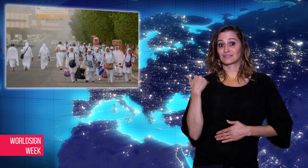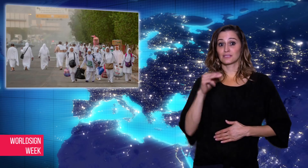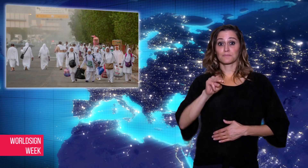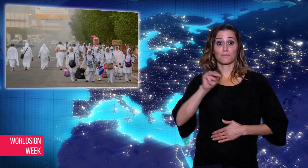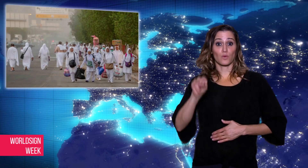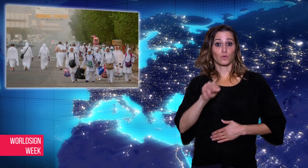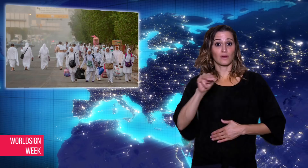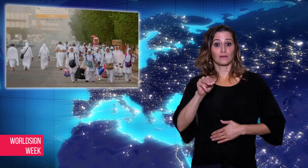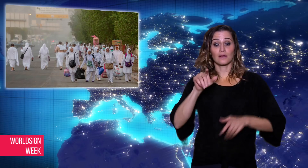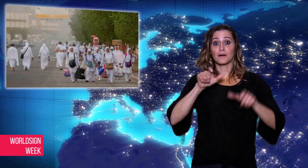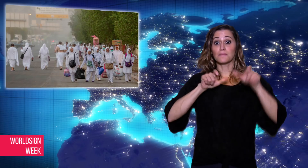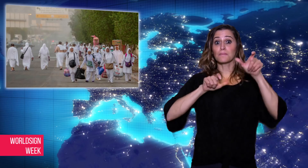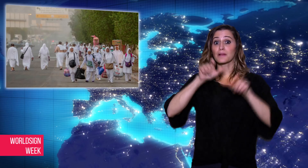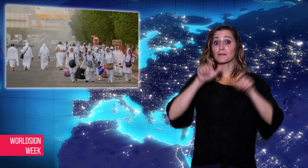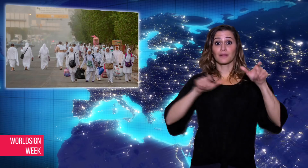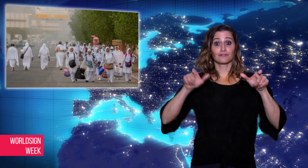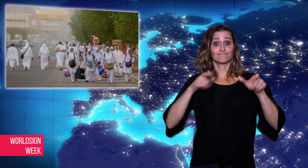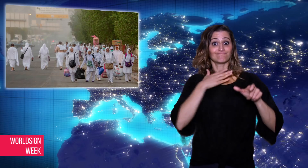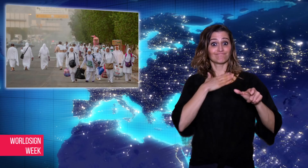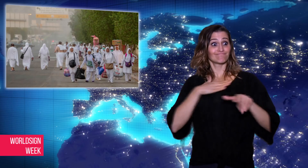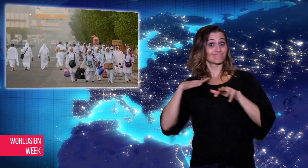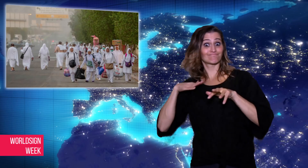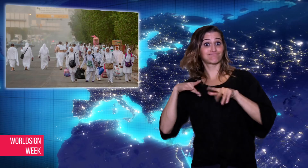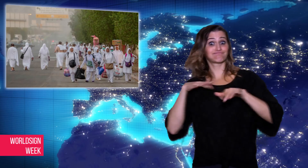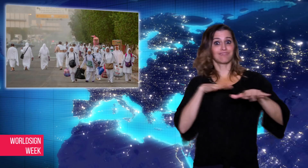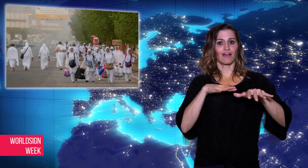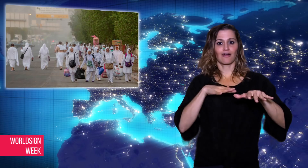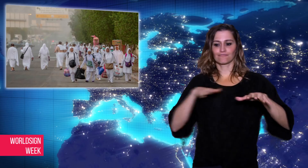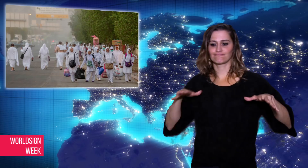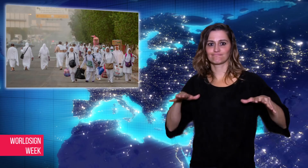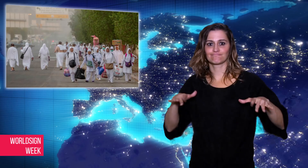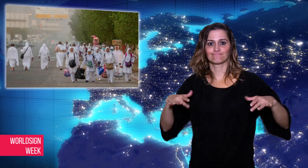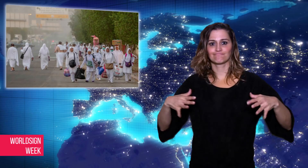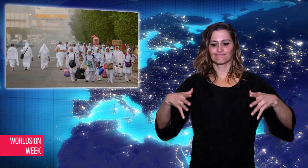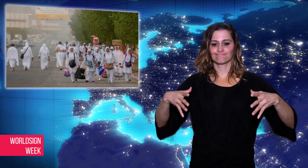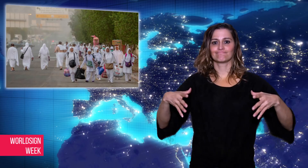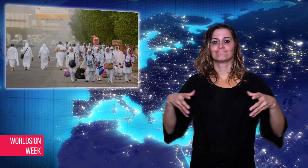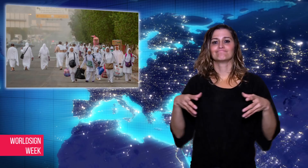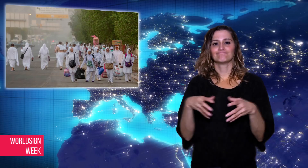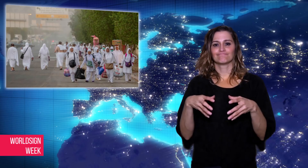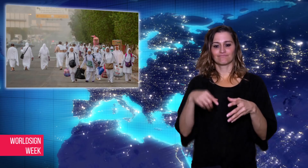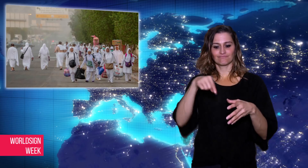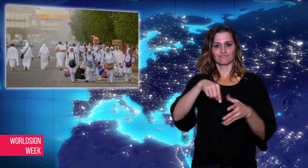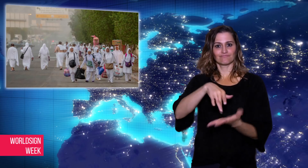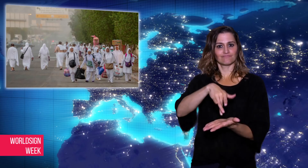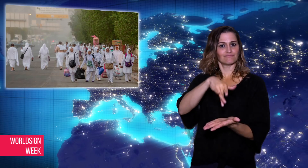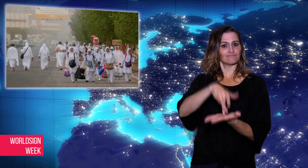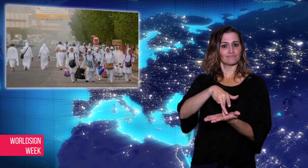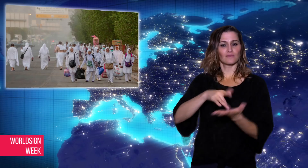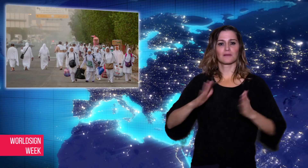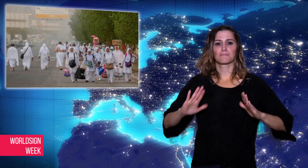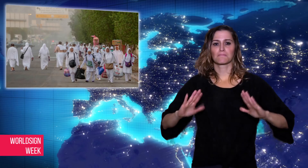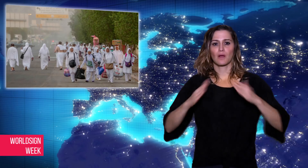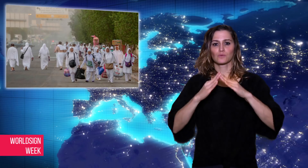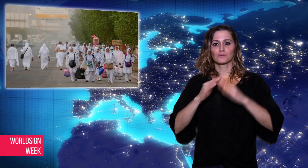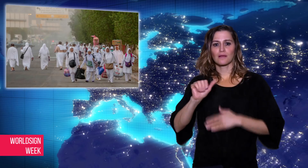On Monday, the pilgrims gathered at